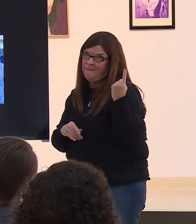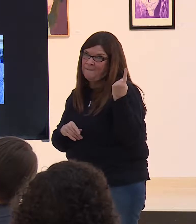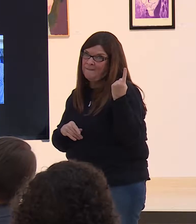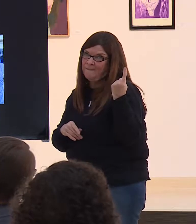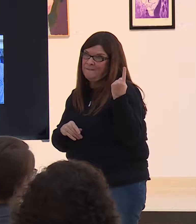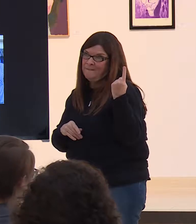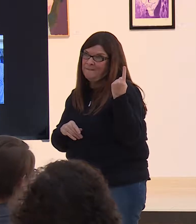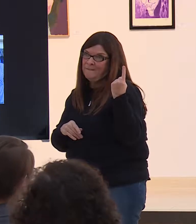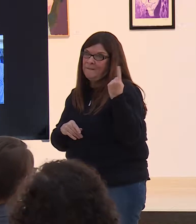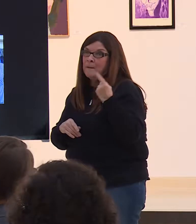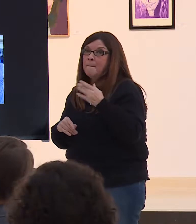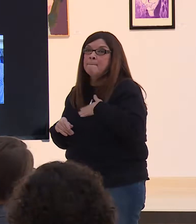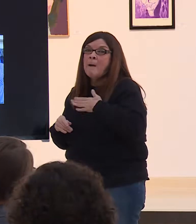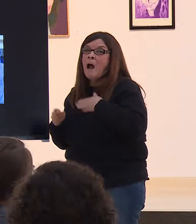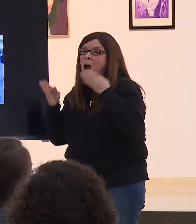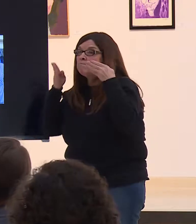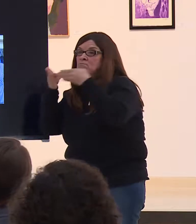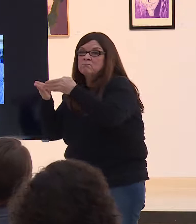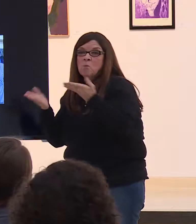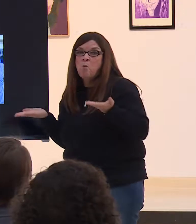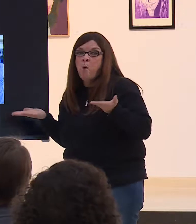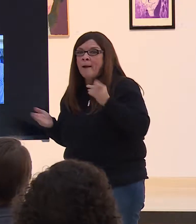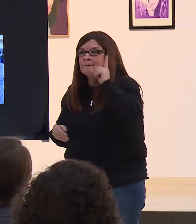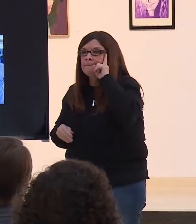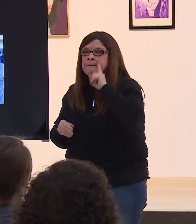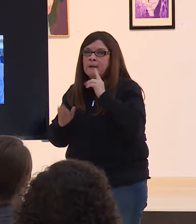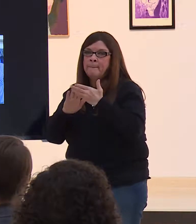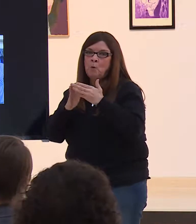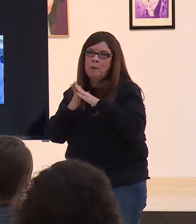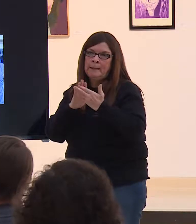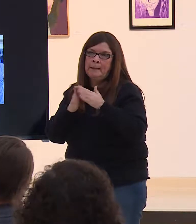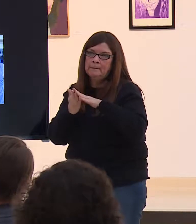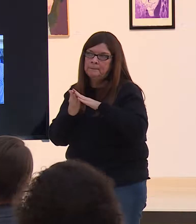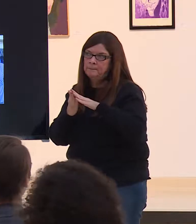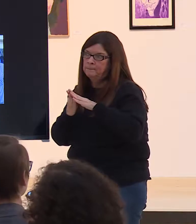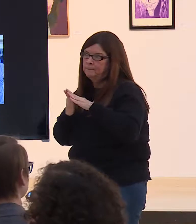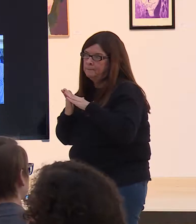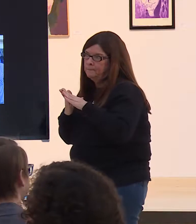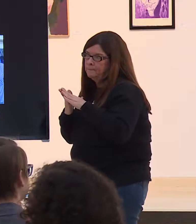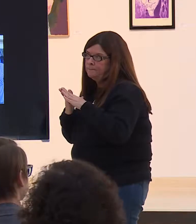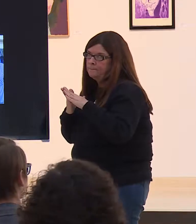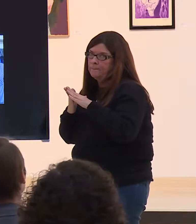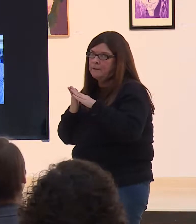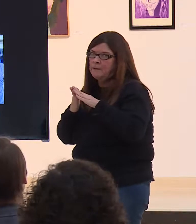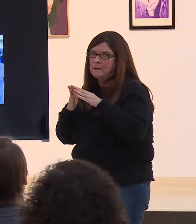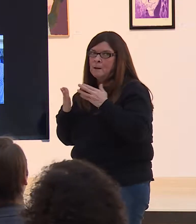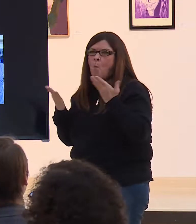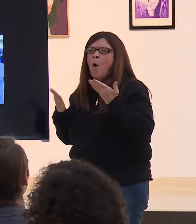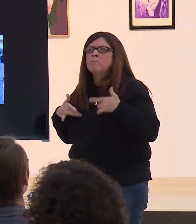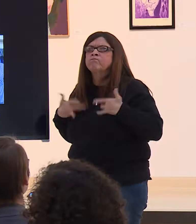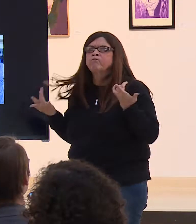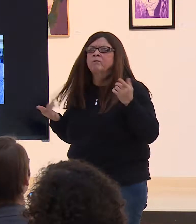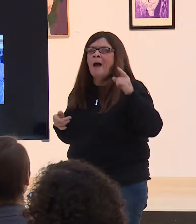So that's how things got started for me in 2011, and I really wanted to take this idea and focus all